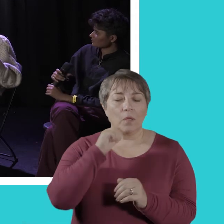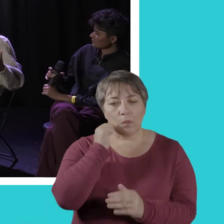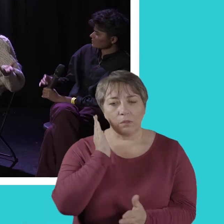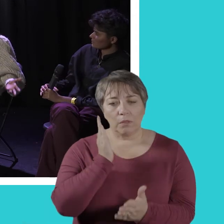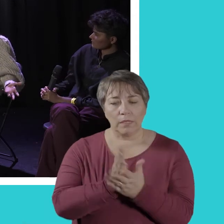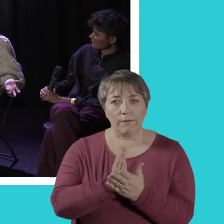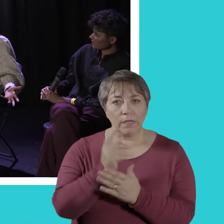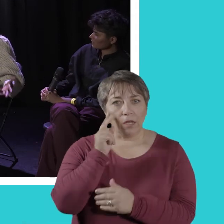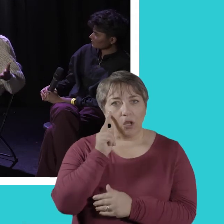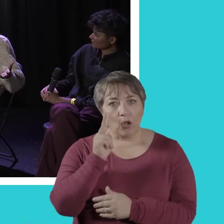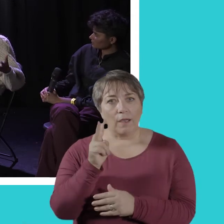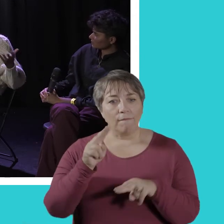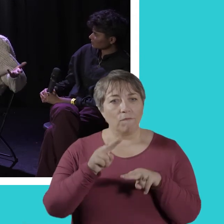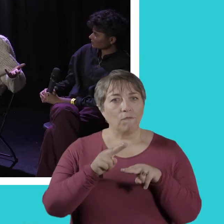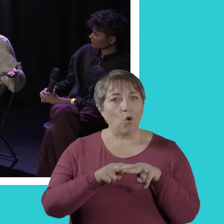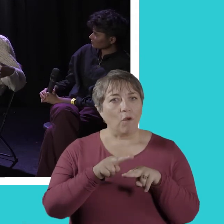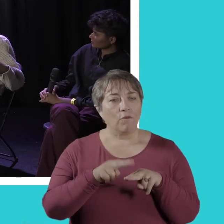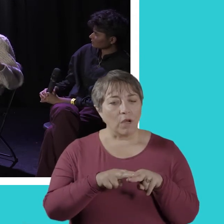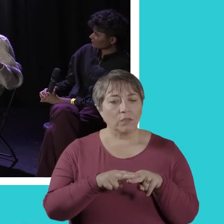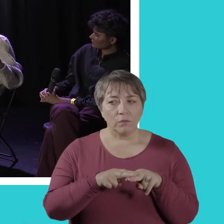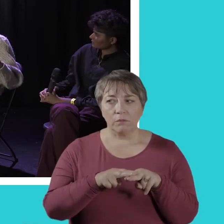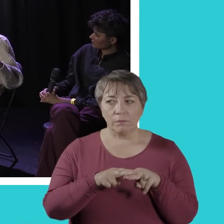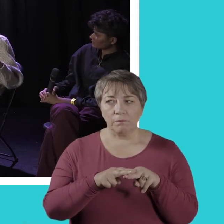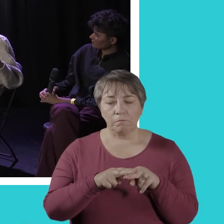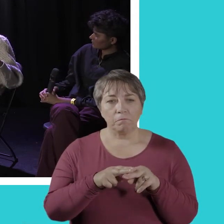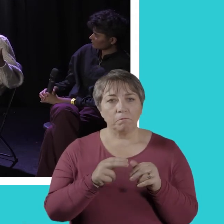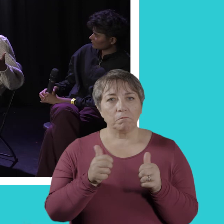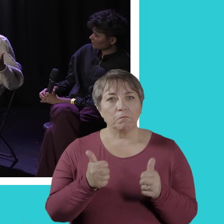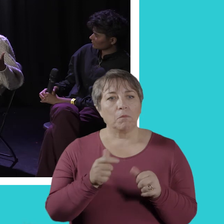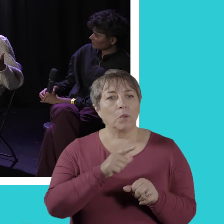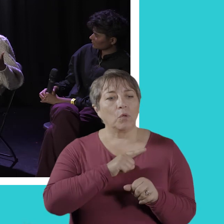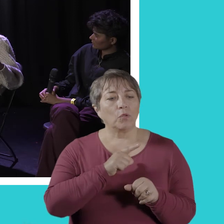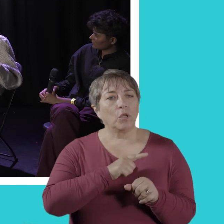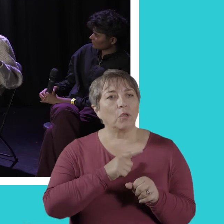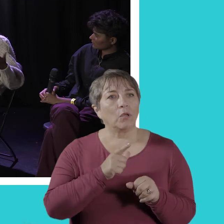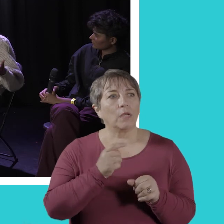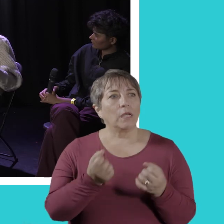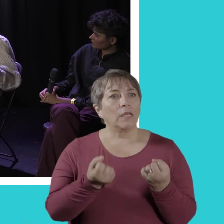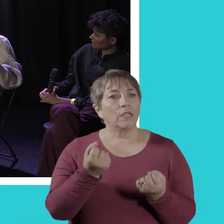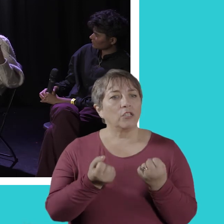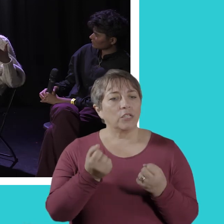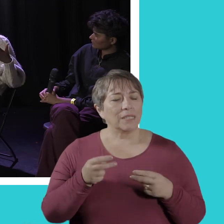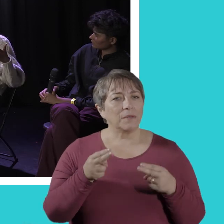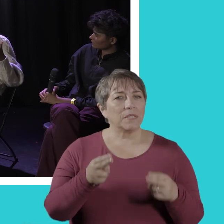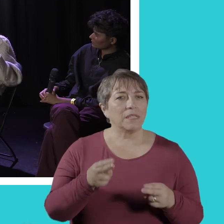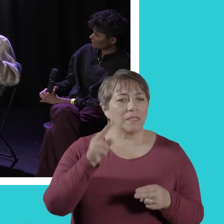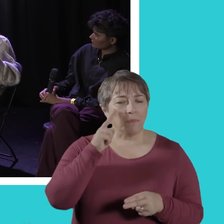been so many conversations lately say about abolition but also what a justice system looks about that isn't purely castle isn't necessarily about you know